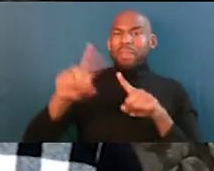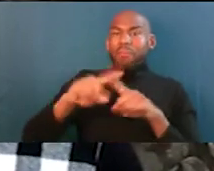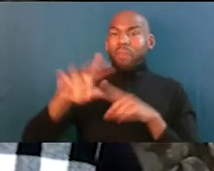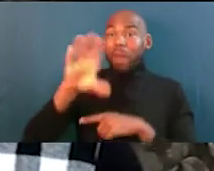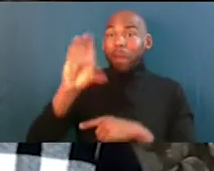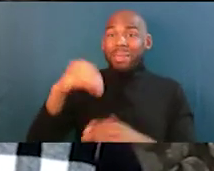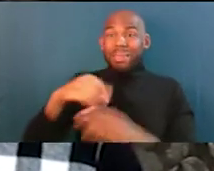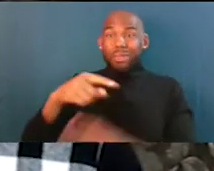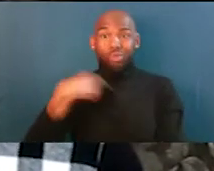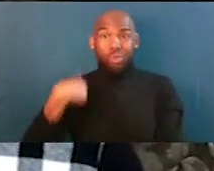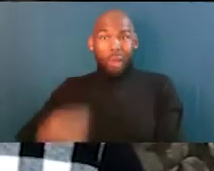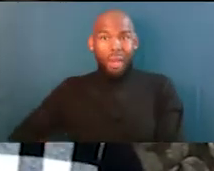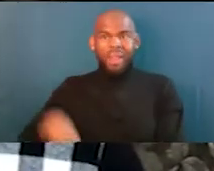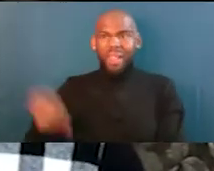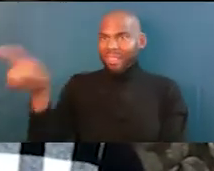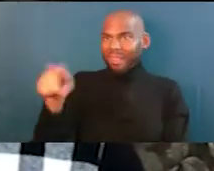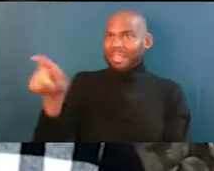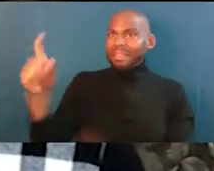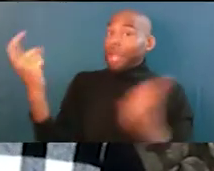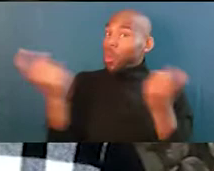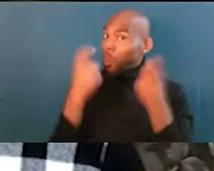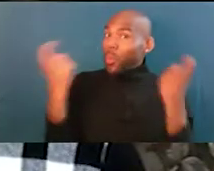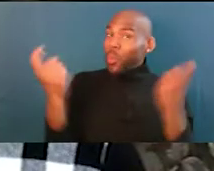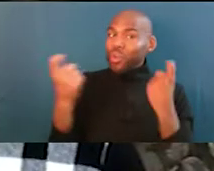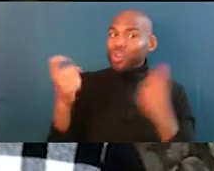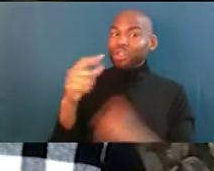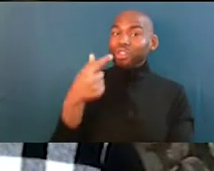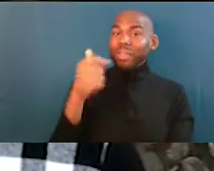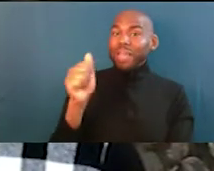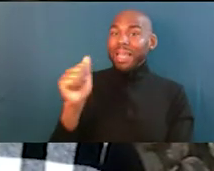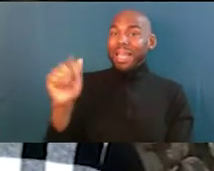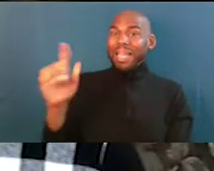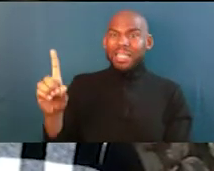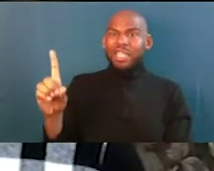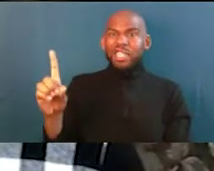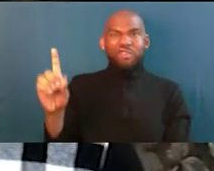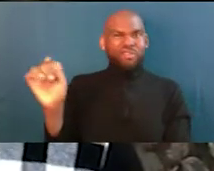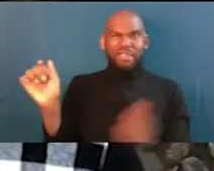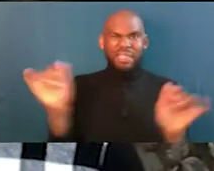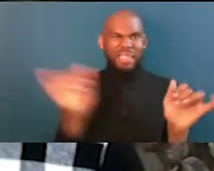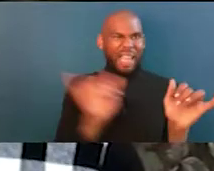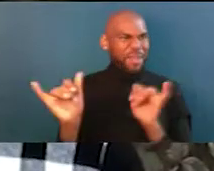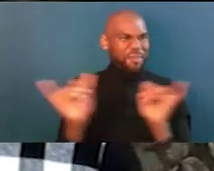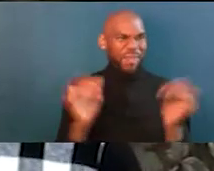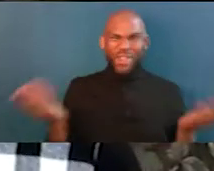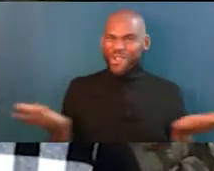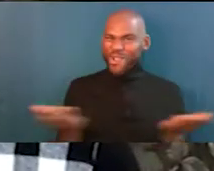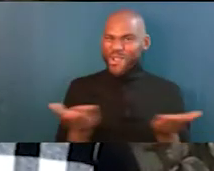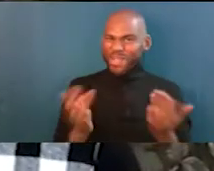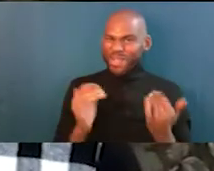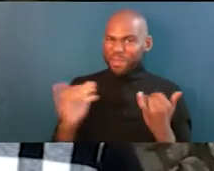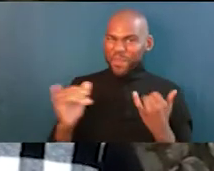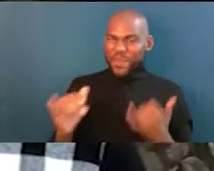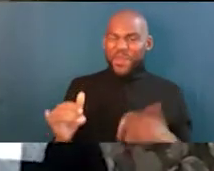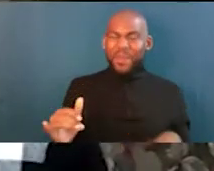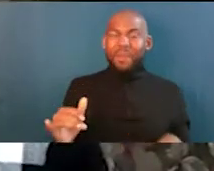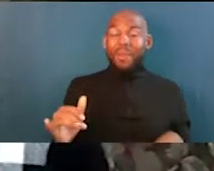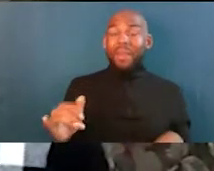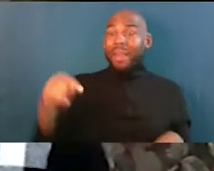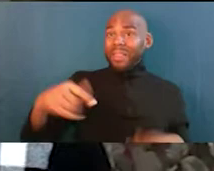in China, and they are celebrating GAAD like what we are doing here. Frankly, it has just